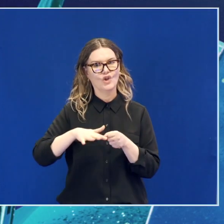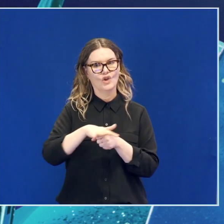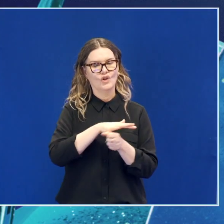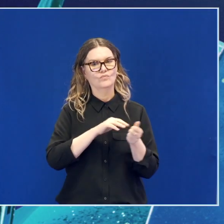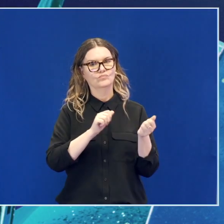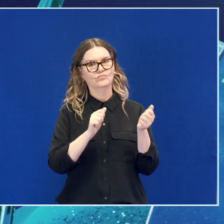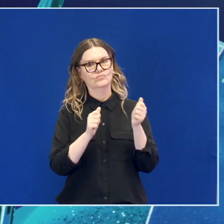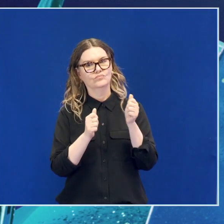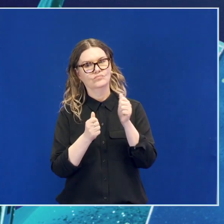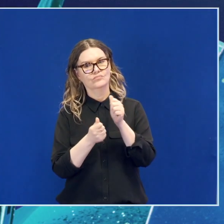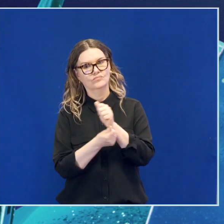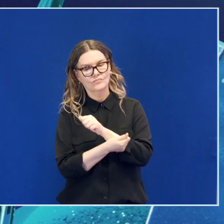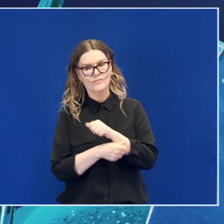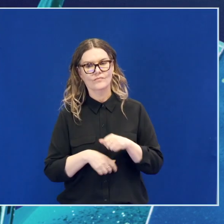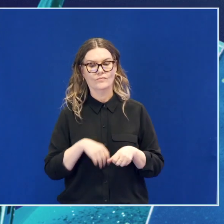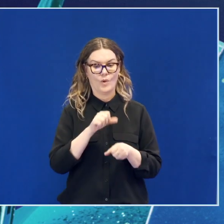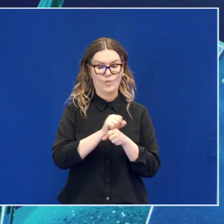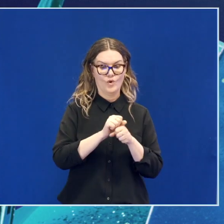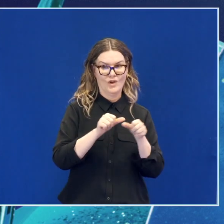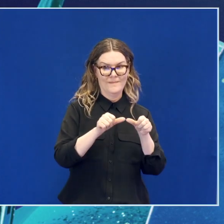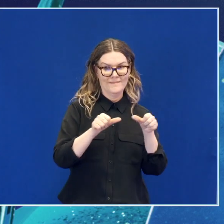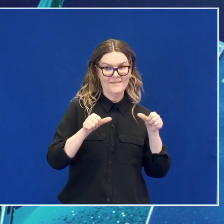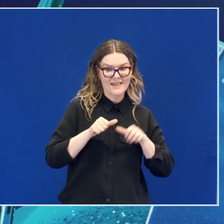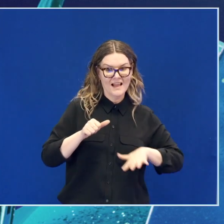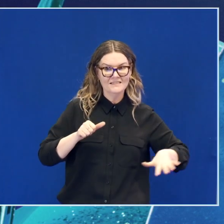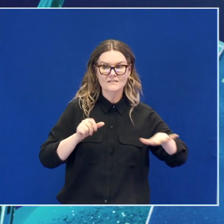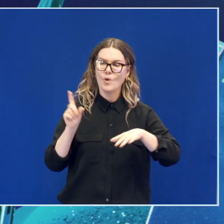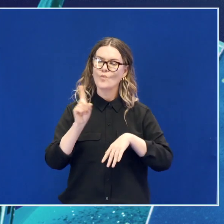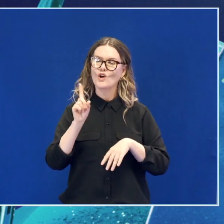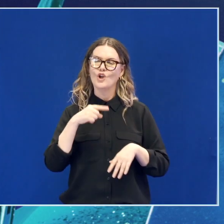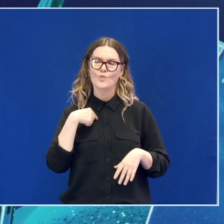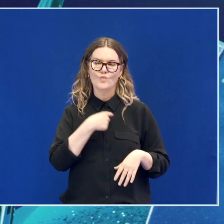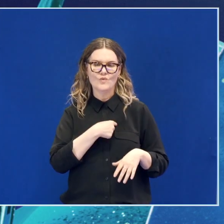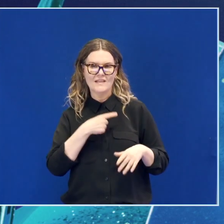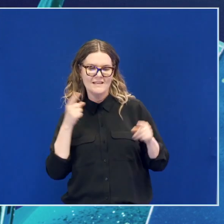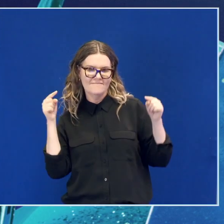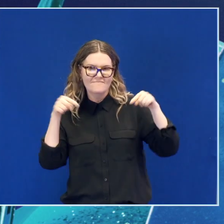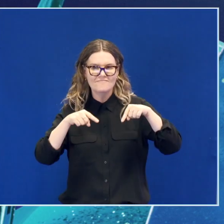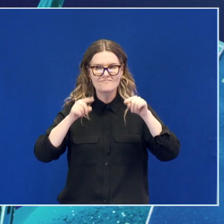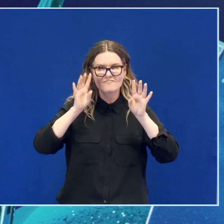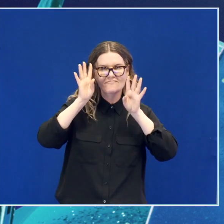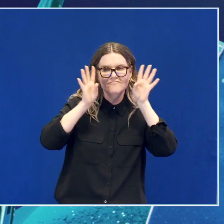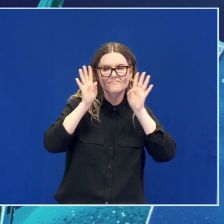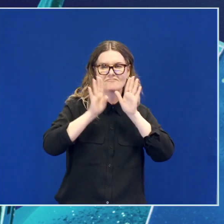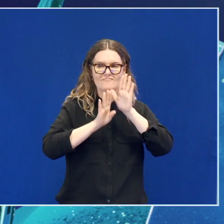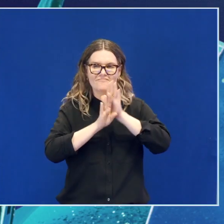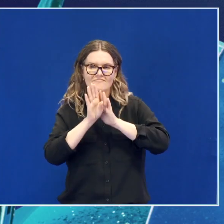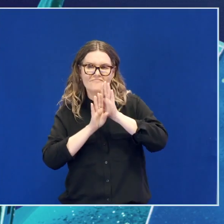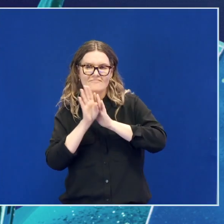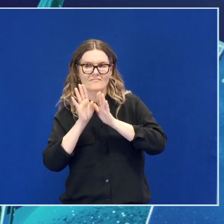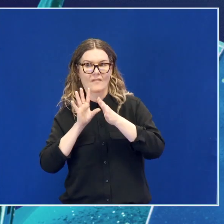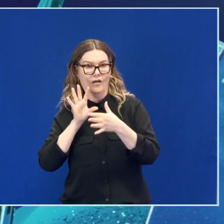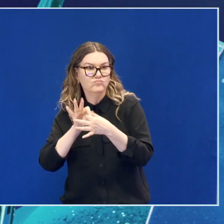to innovation, to, you know, having relationships with your colleagues, those needs to change with it.